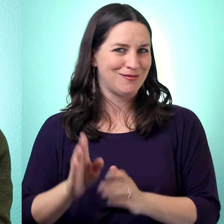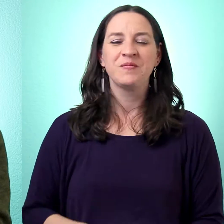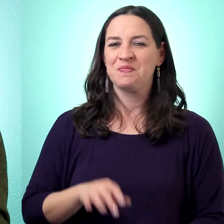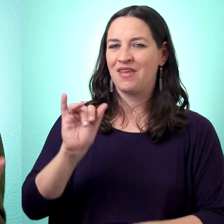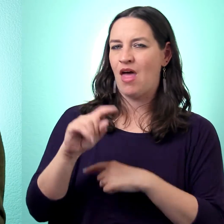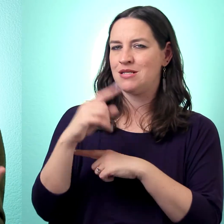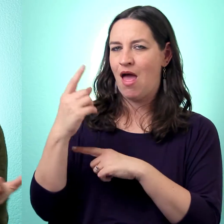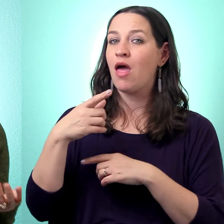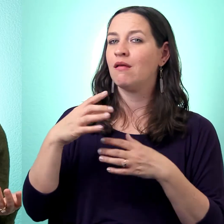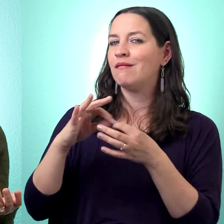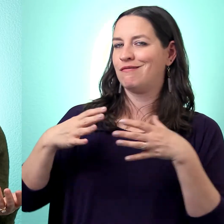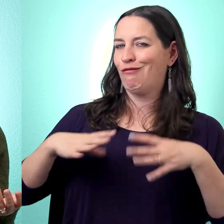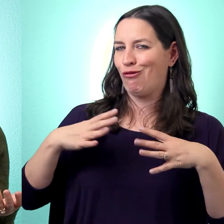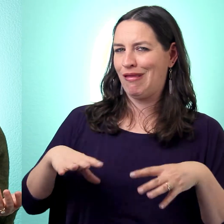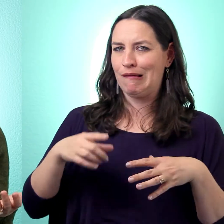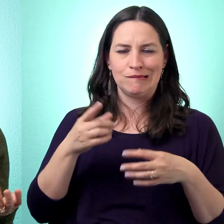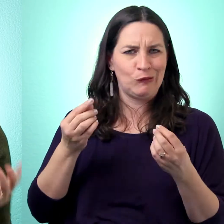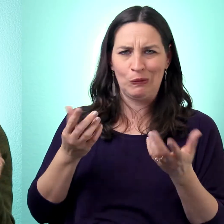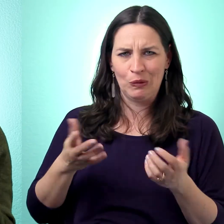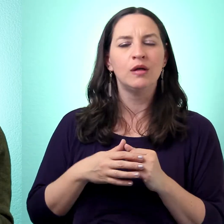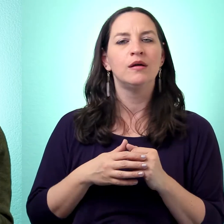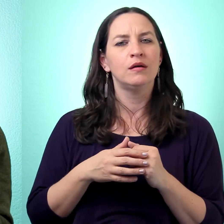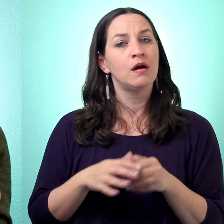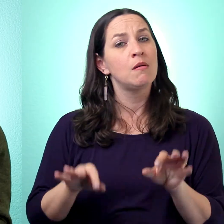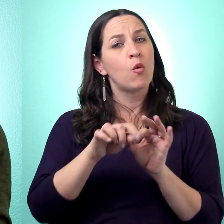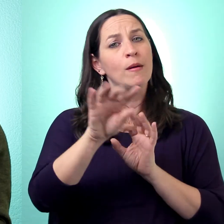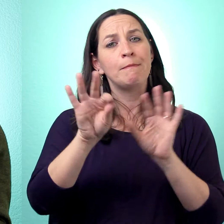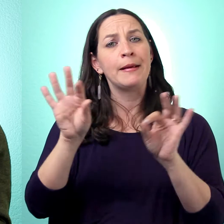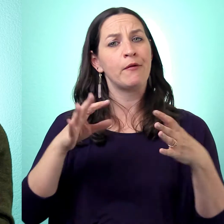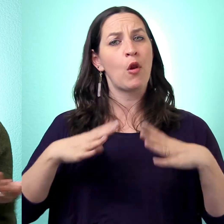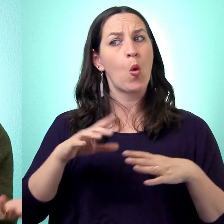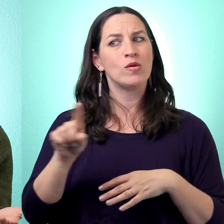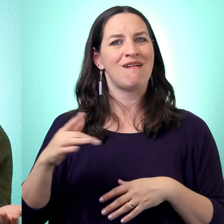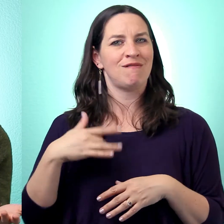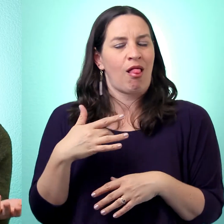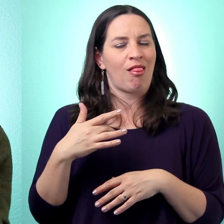When it comes to what you're going to wear on the testing day, make sure that you pick something that is really familiar to you.